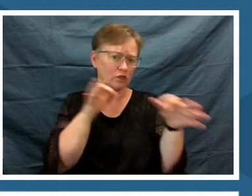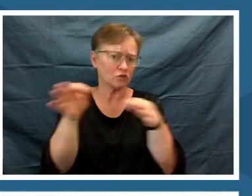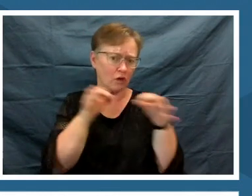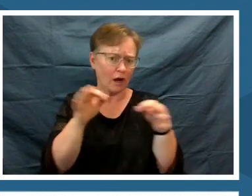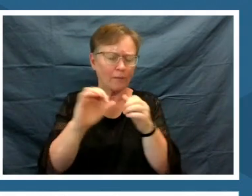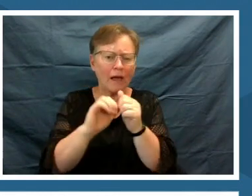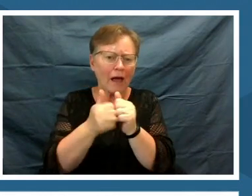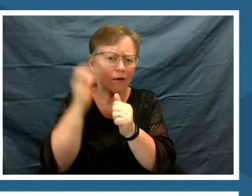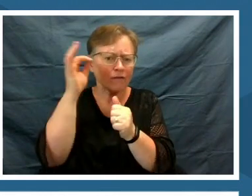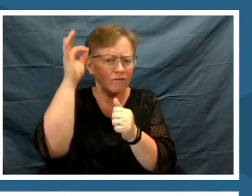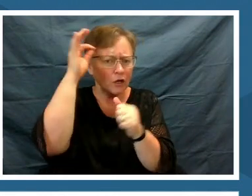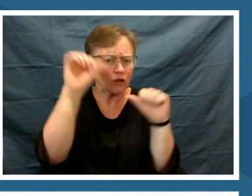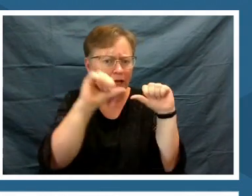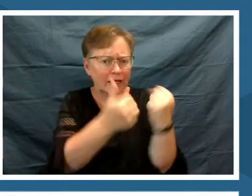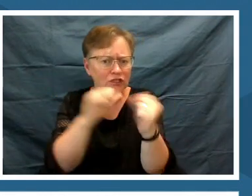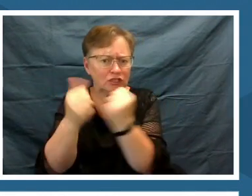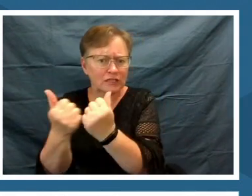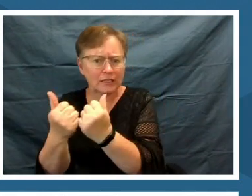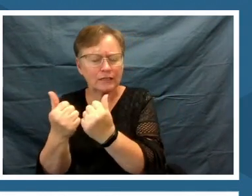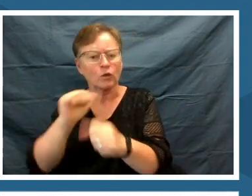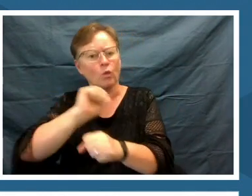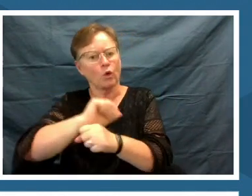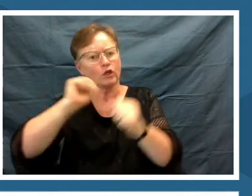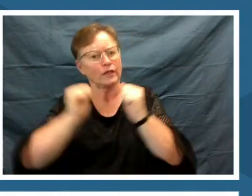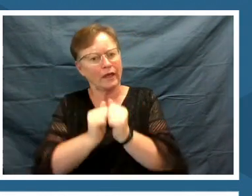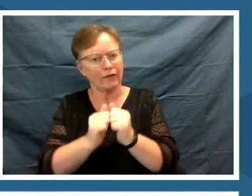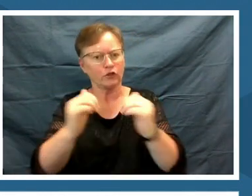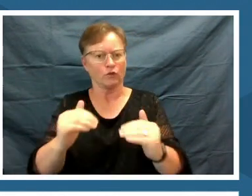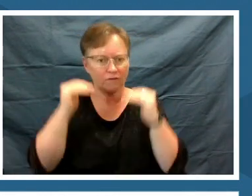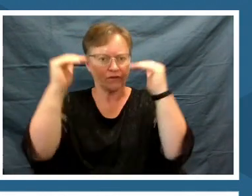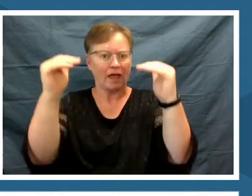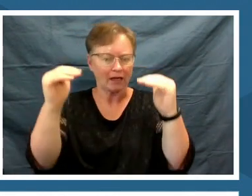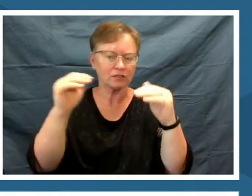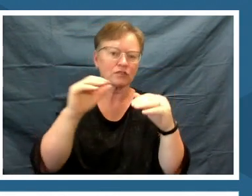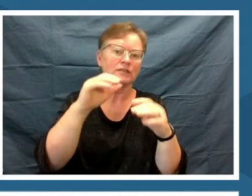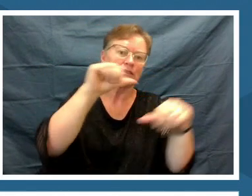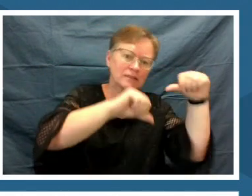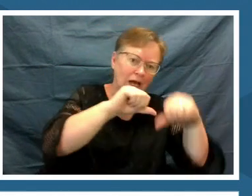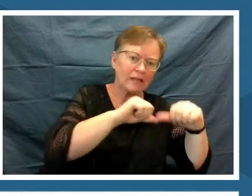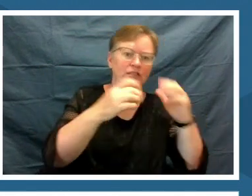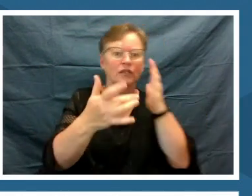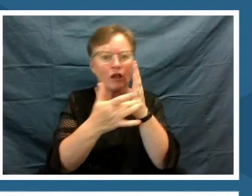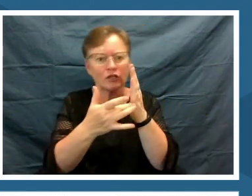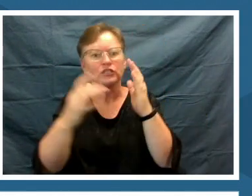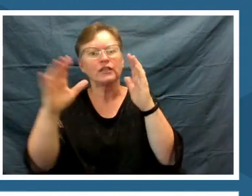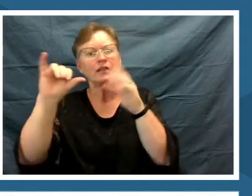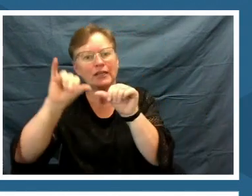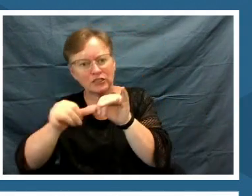science technology engineering arts